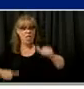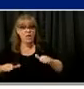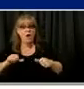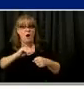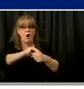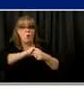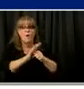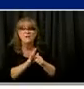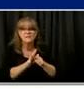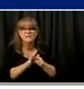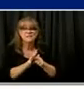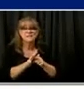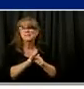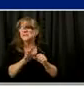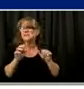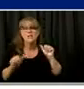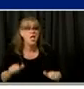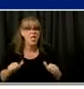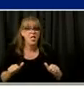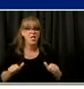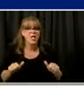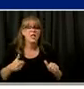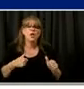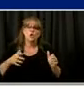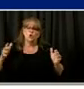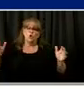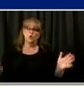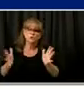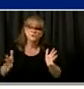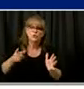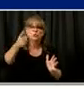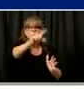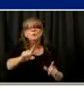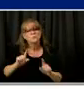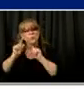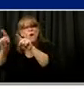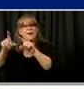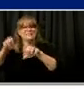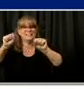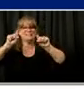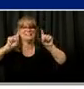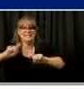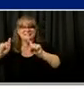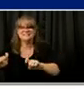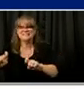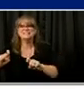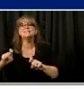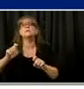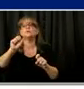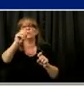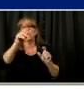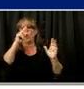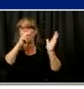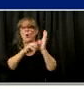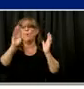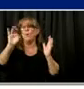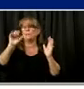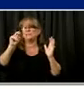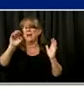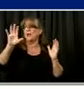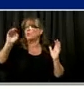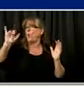cova19.colorado.gov or contact uh your community health clinic or doctor because there's going to